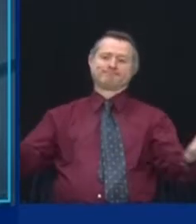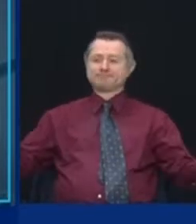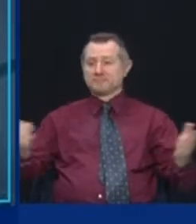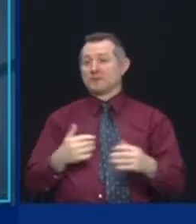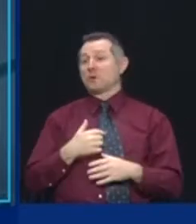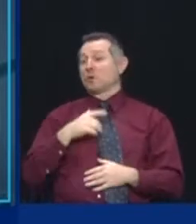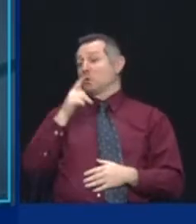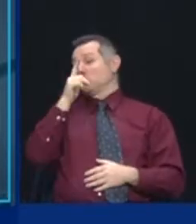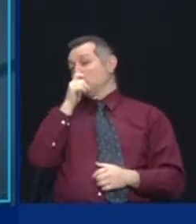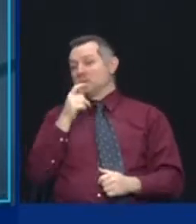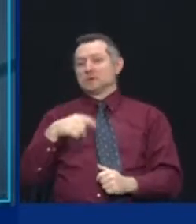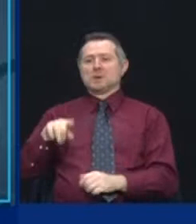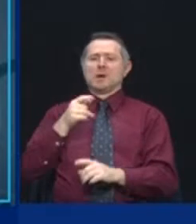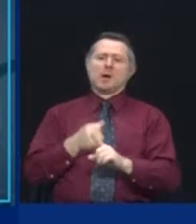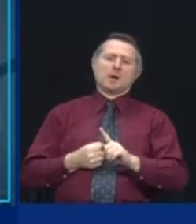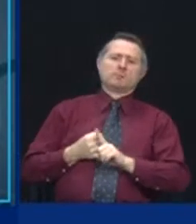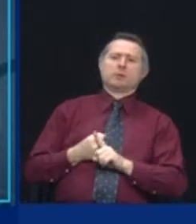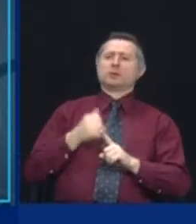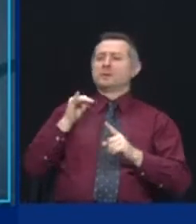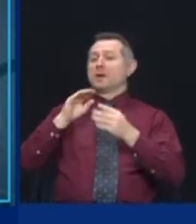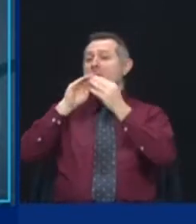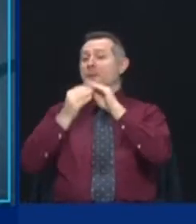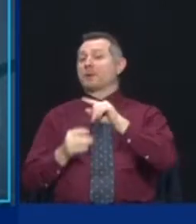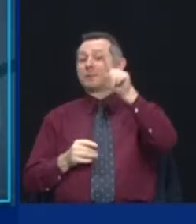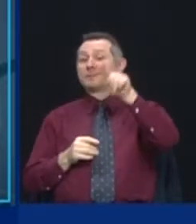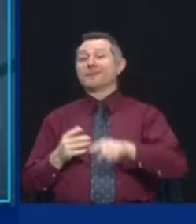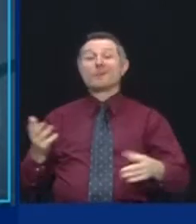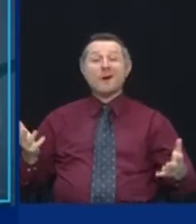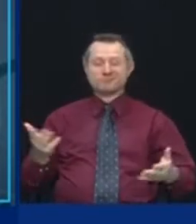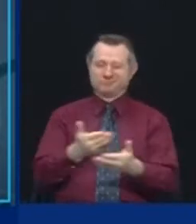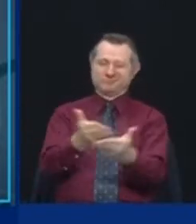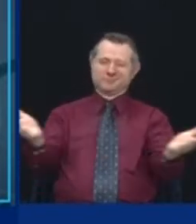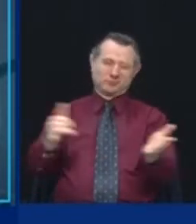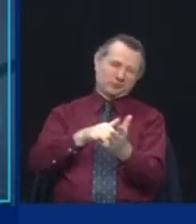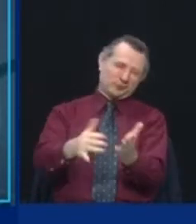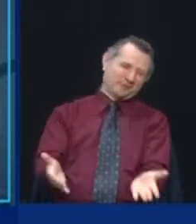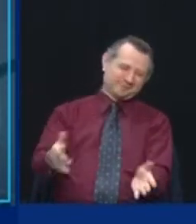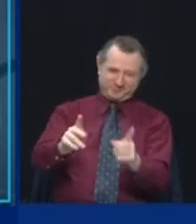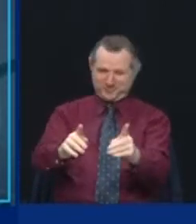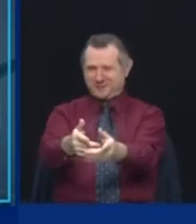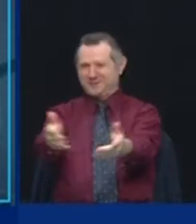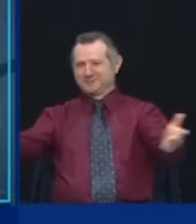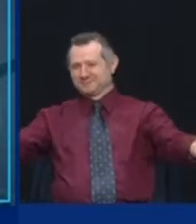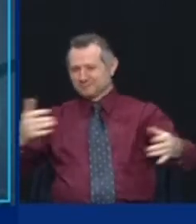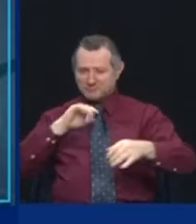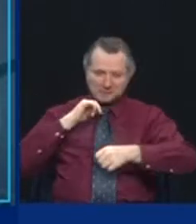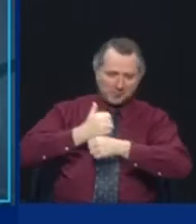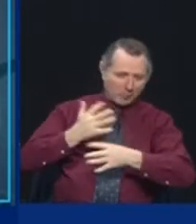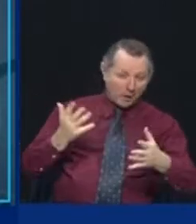SO REALLY GREAT NEWS ALL ALONG. AND THAT IS CONGRATULATIONS TO NEW YORKERS. YOU KNOW WHO DETERMINES THAT DAY TO DAY?